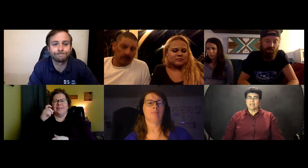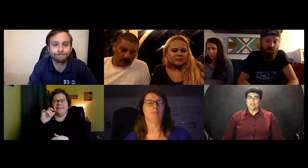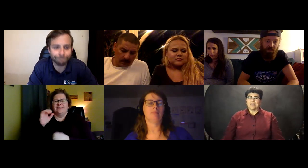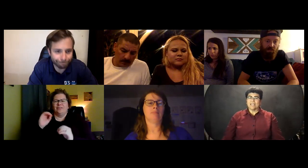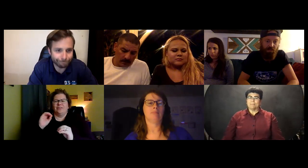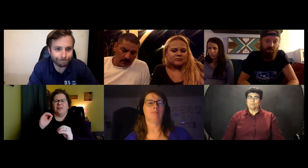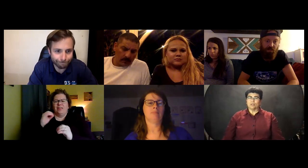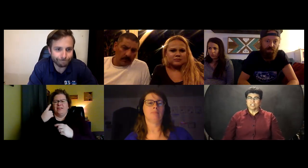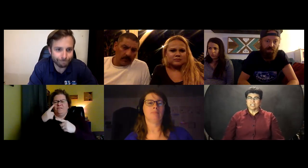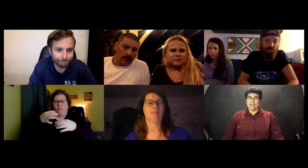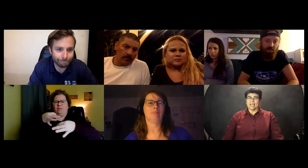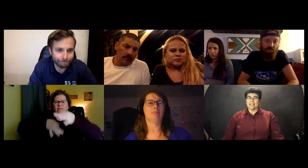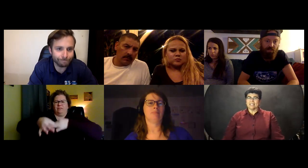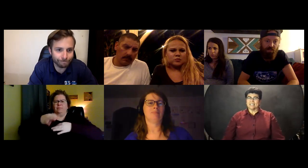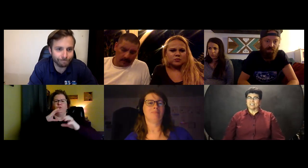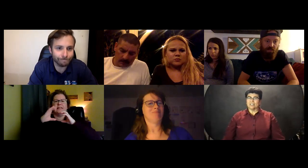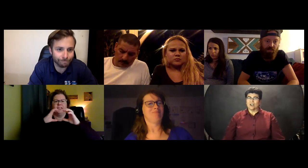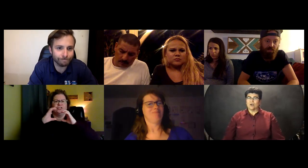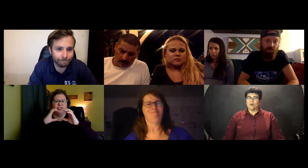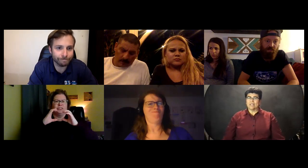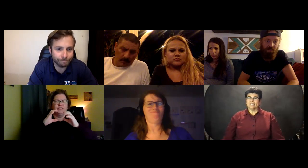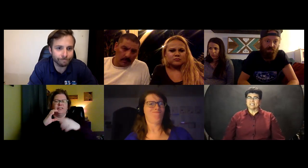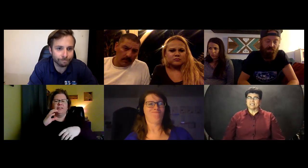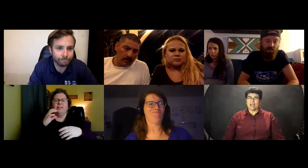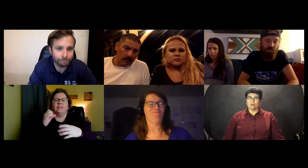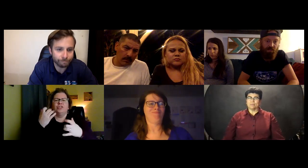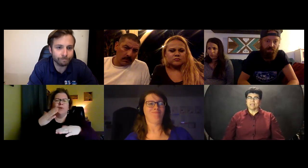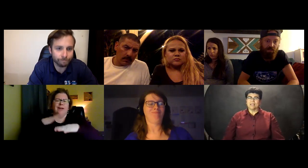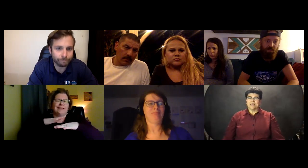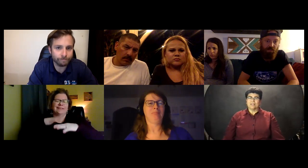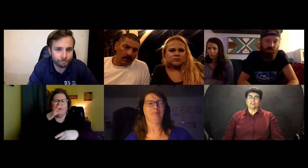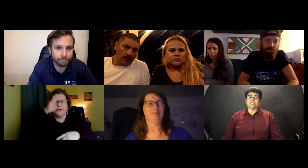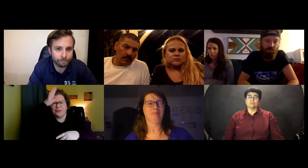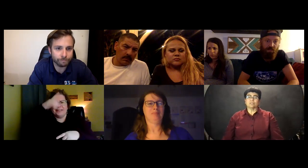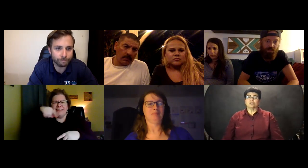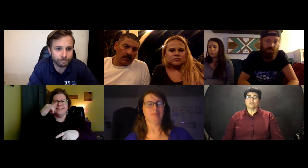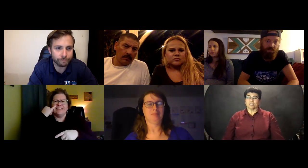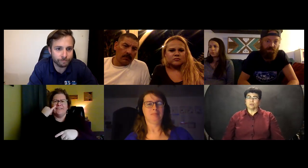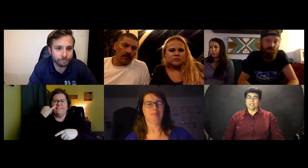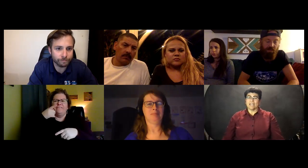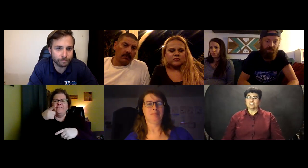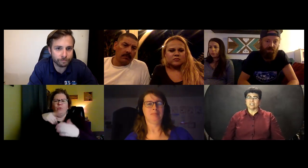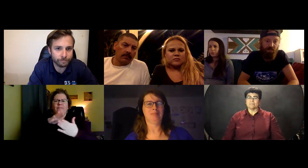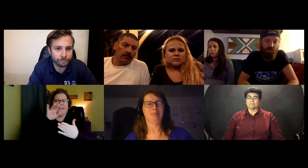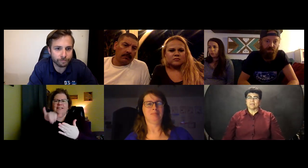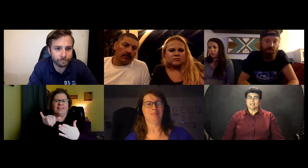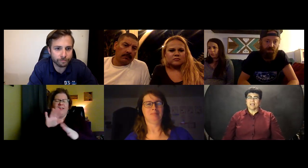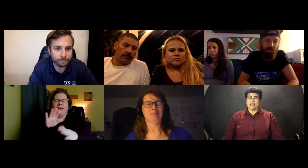and they kept pushing that and i said no and that would be